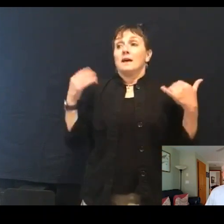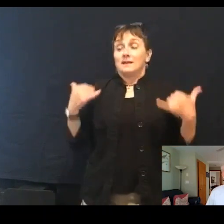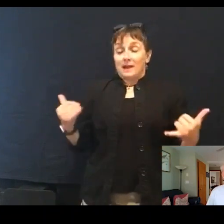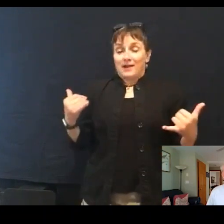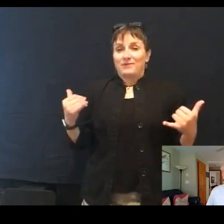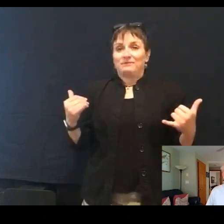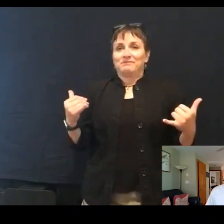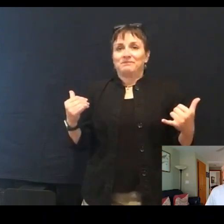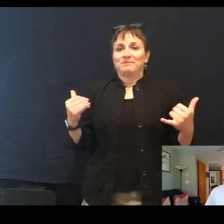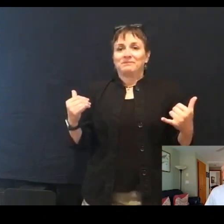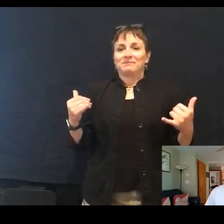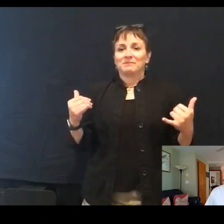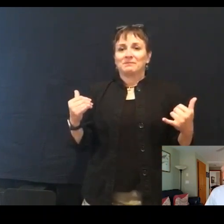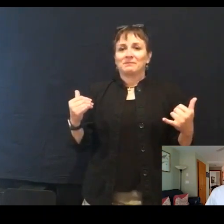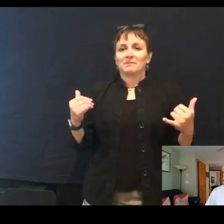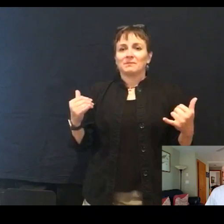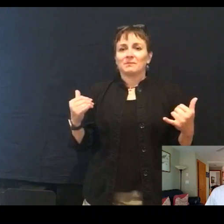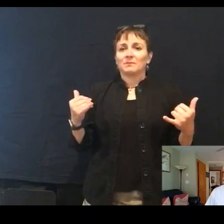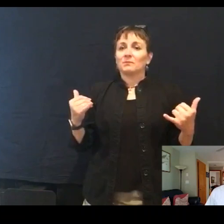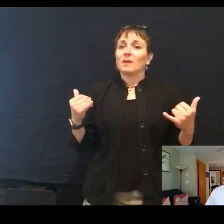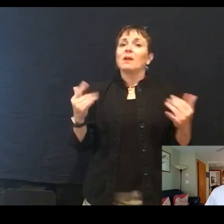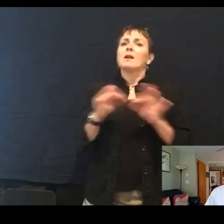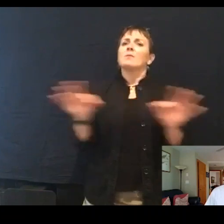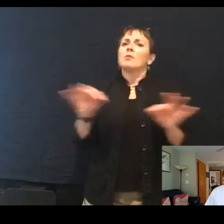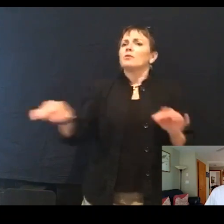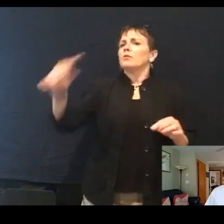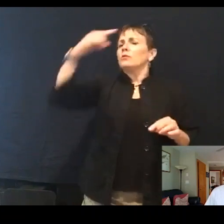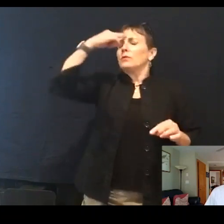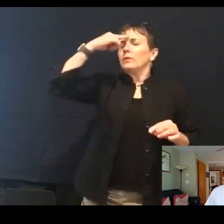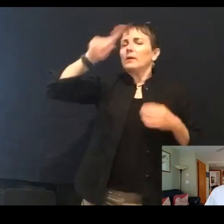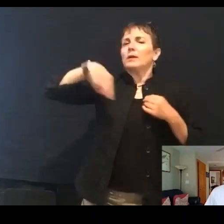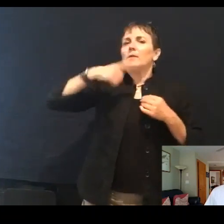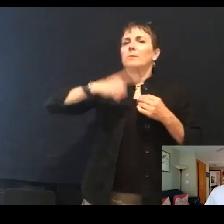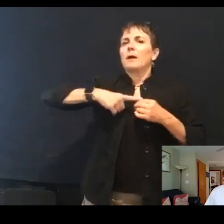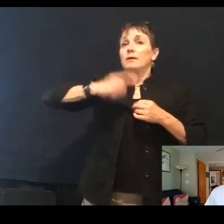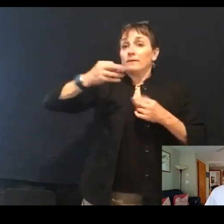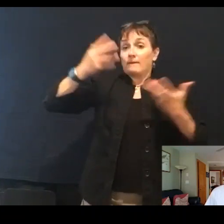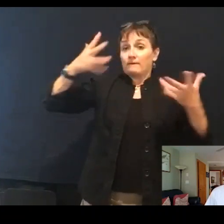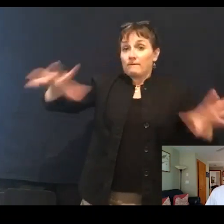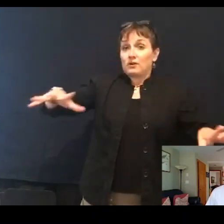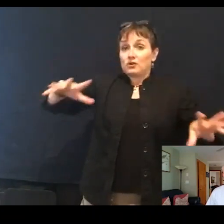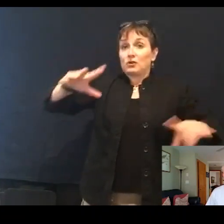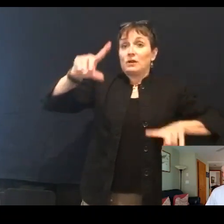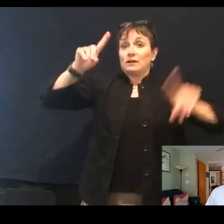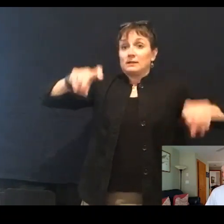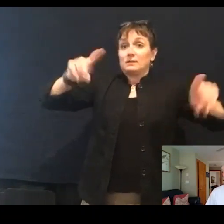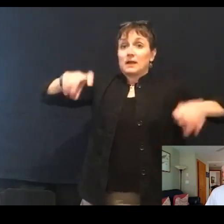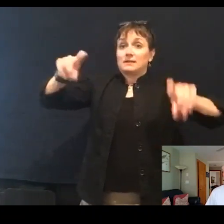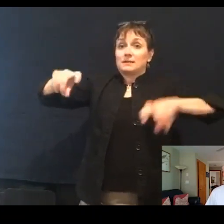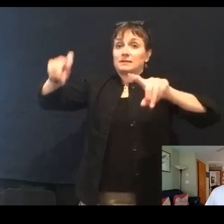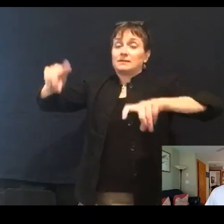Now what I would like to encourage you to consider when you have been genetically tested is to share your data.